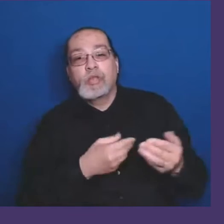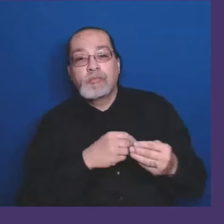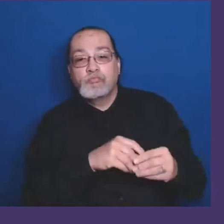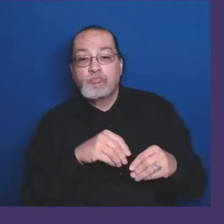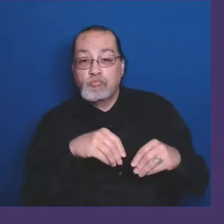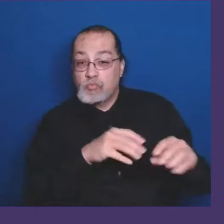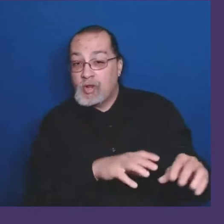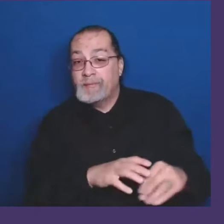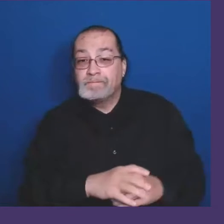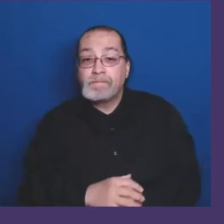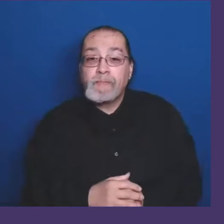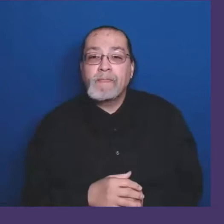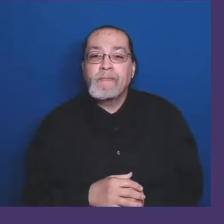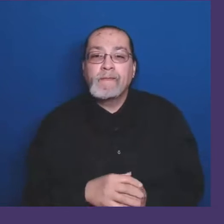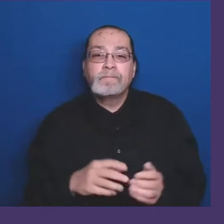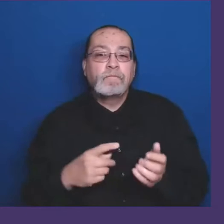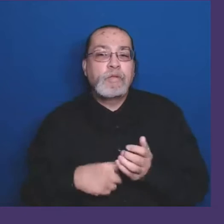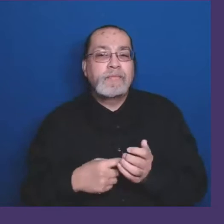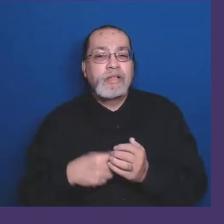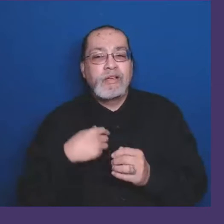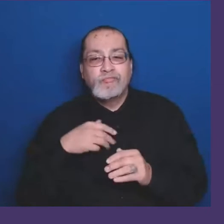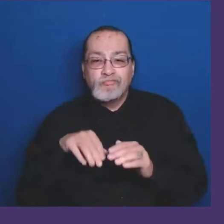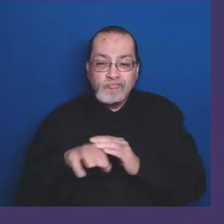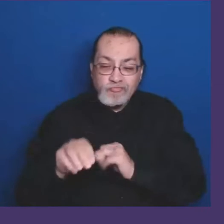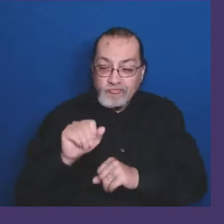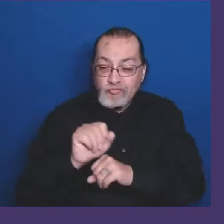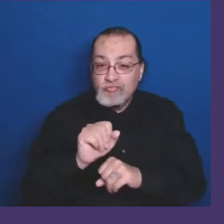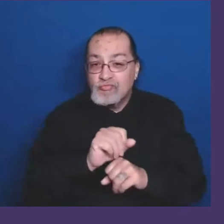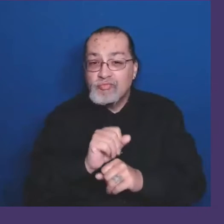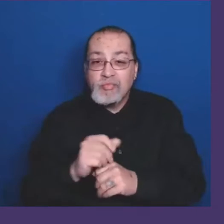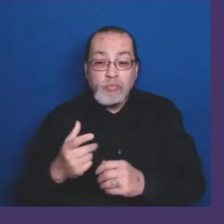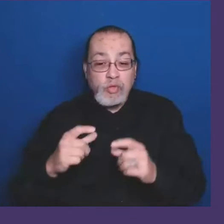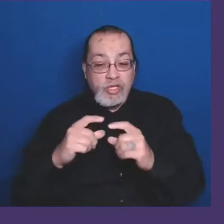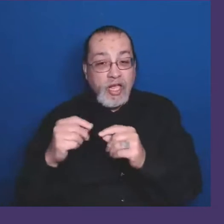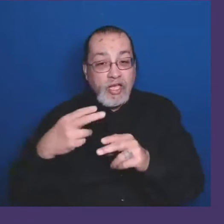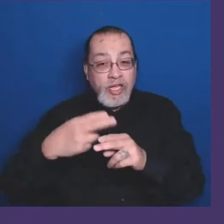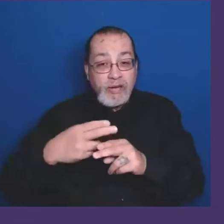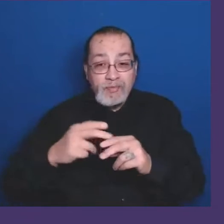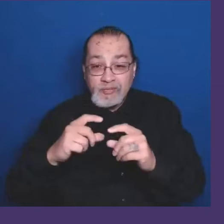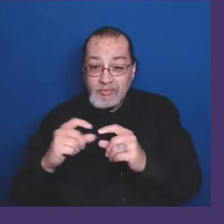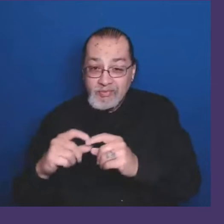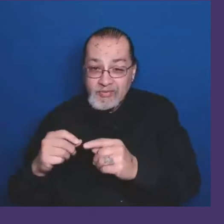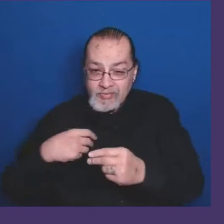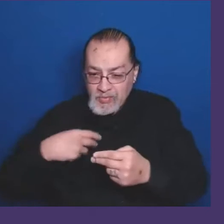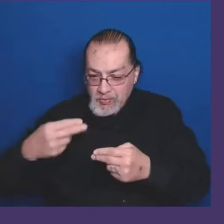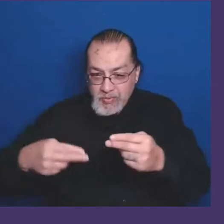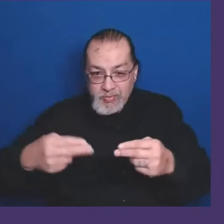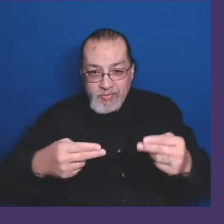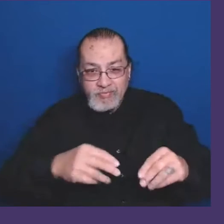to hand out nameplates and labels.